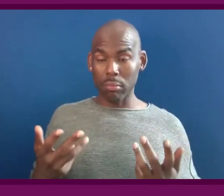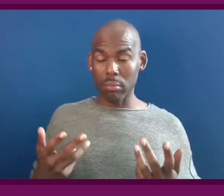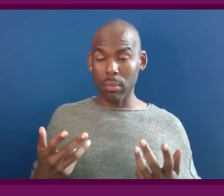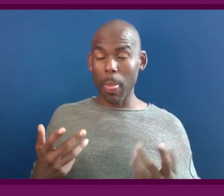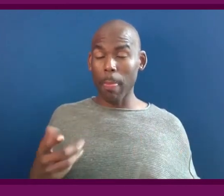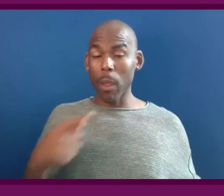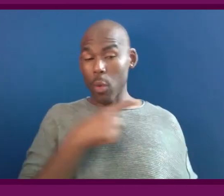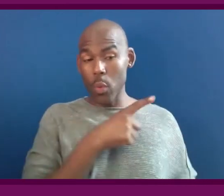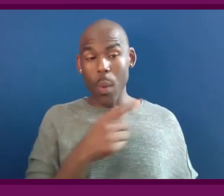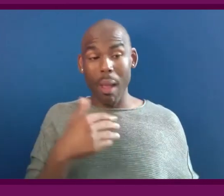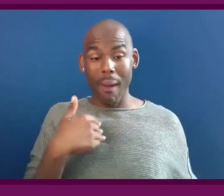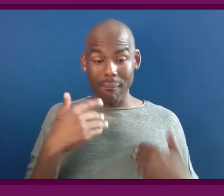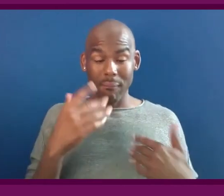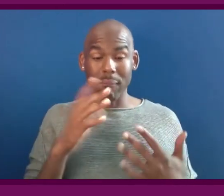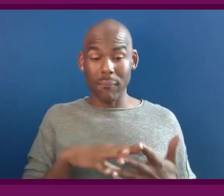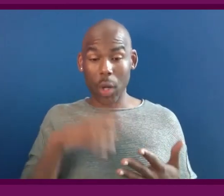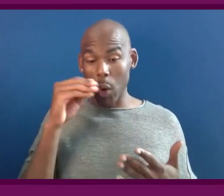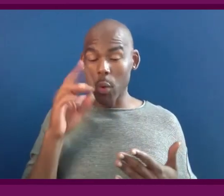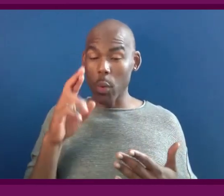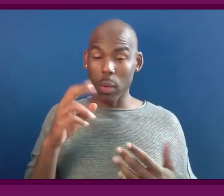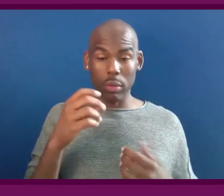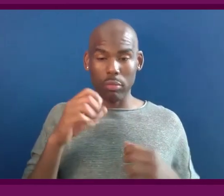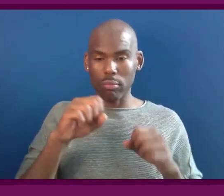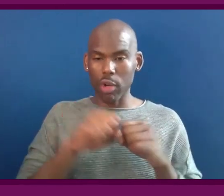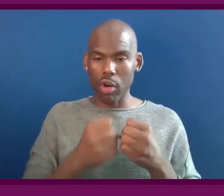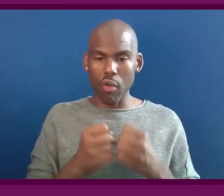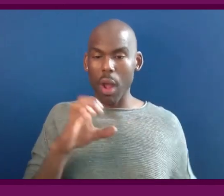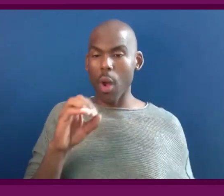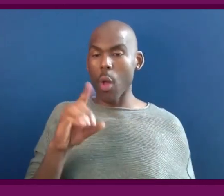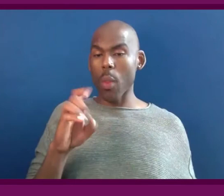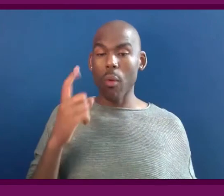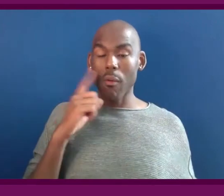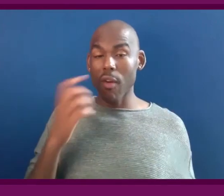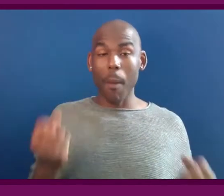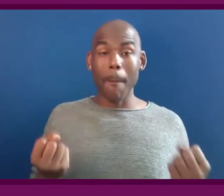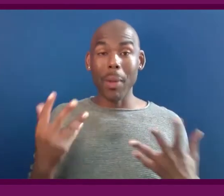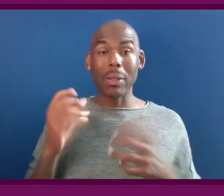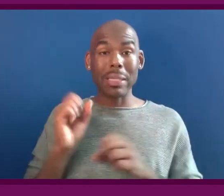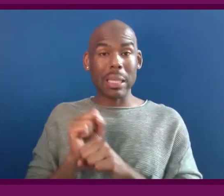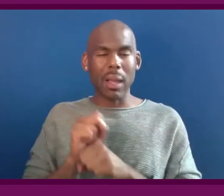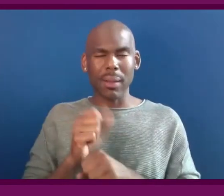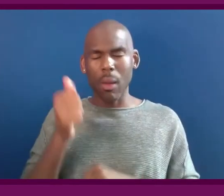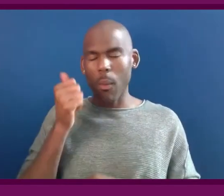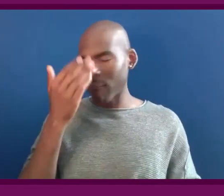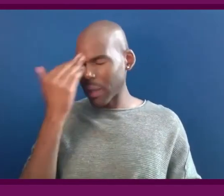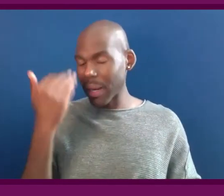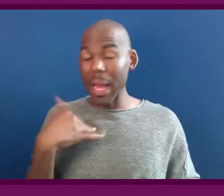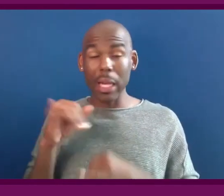And you guys have learned or cracked the code for multitasking. I will never forget I had this intern.